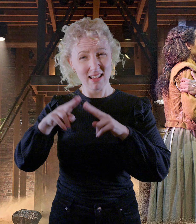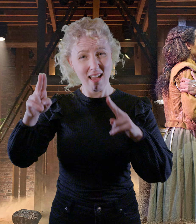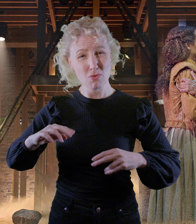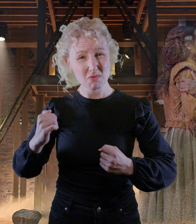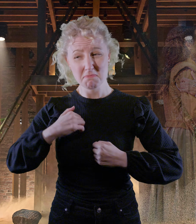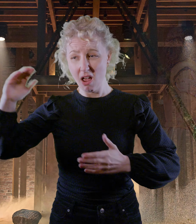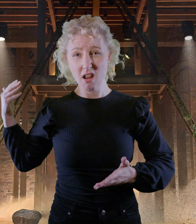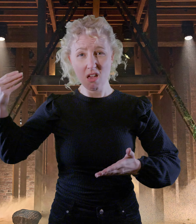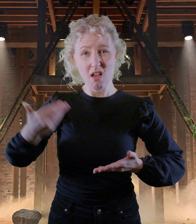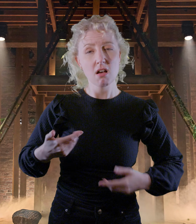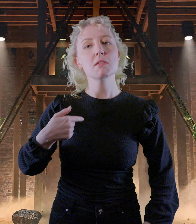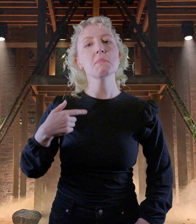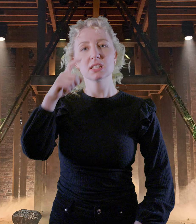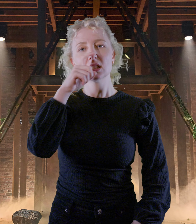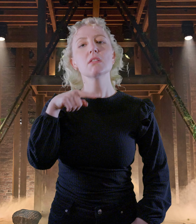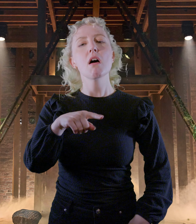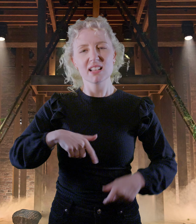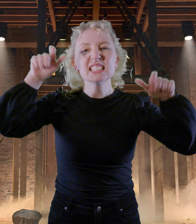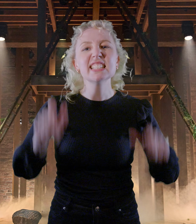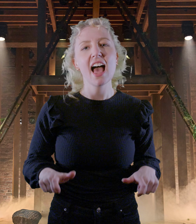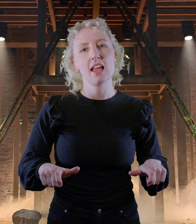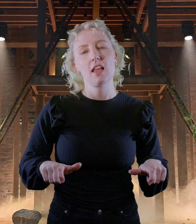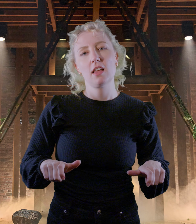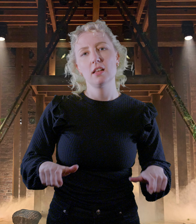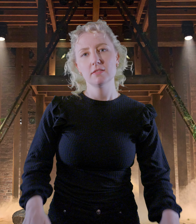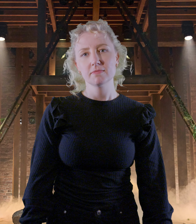He insists that Agnes should stay.